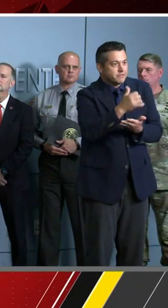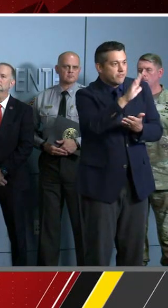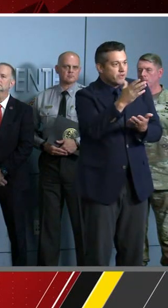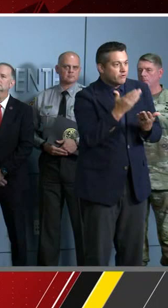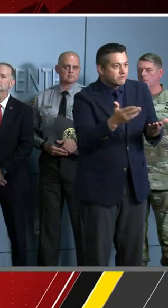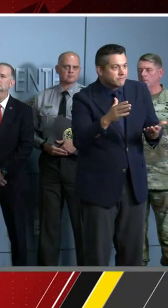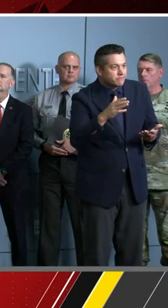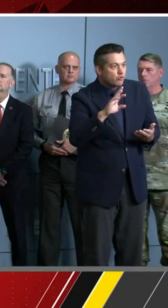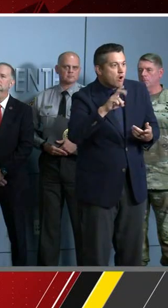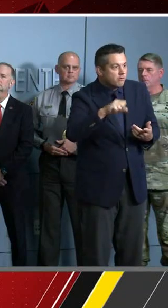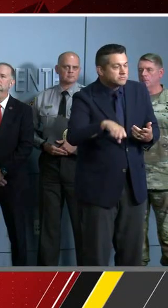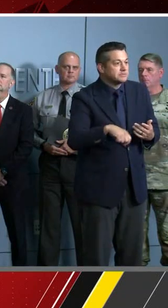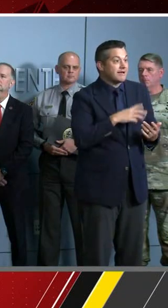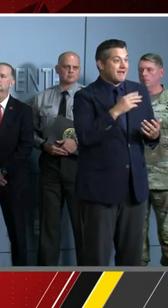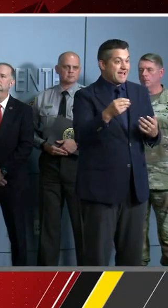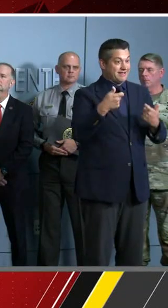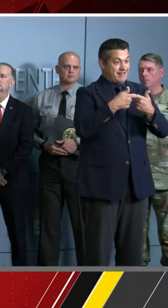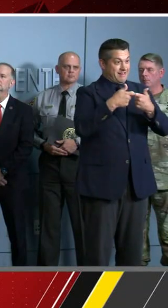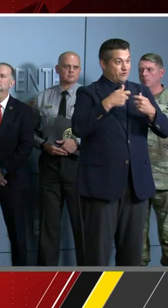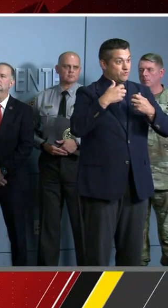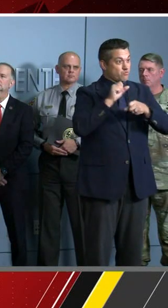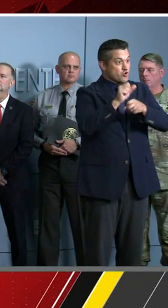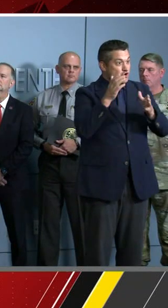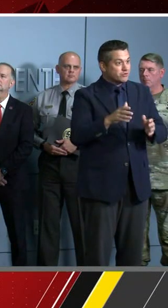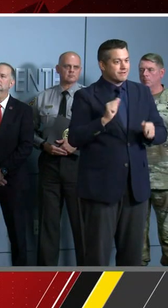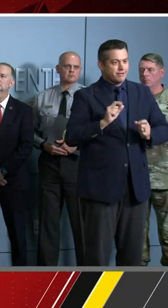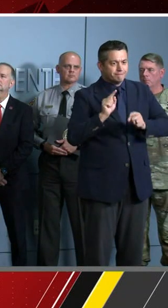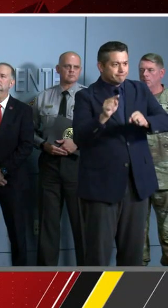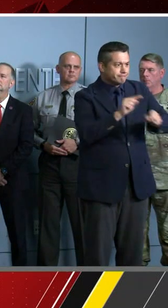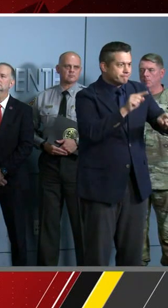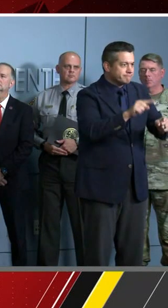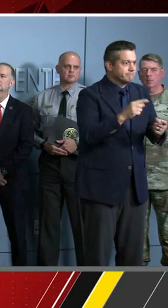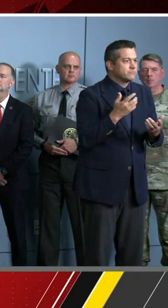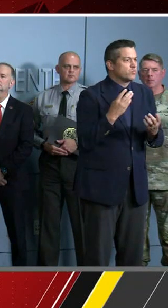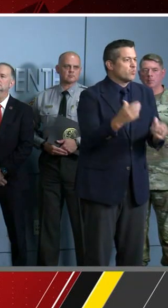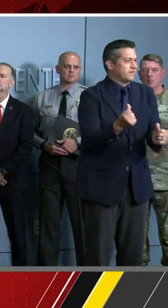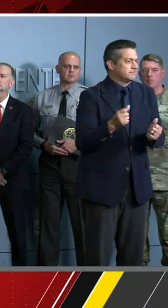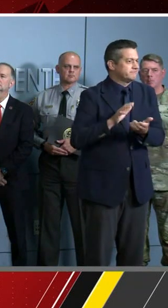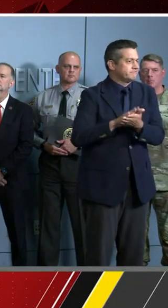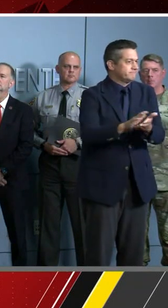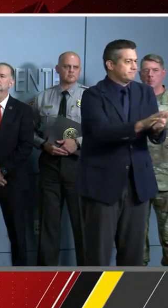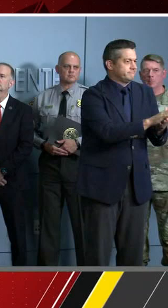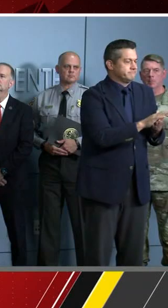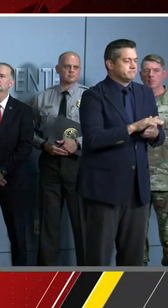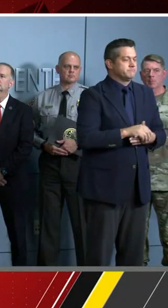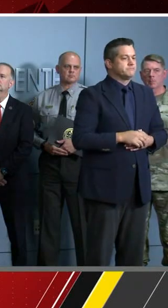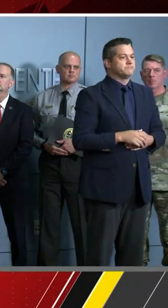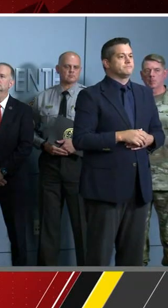gets quick help where it's